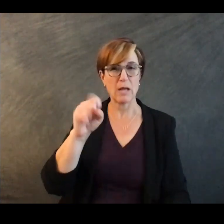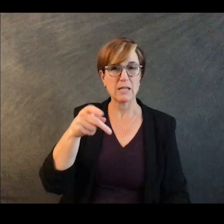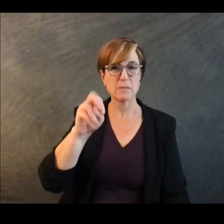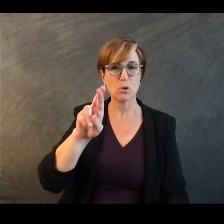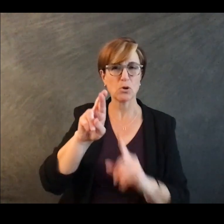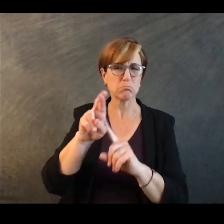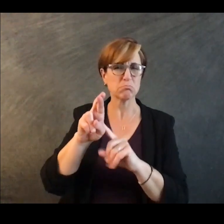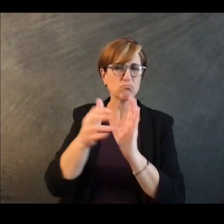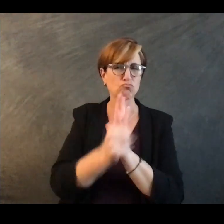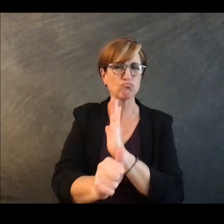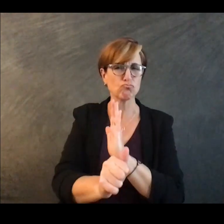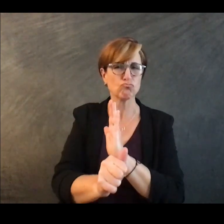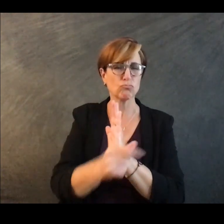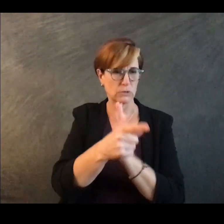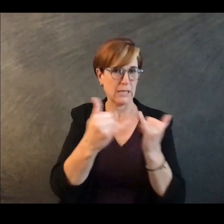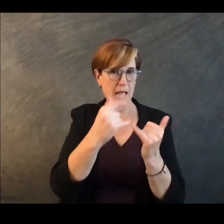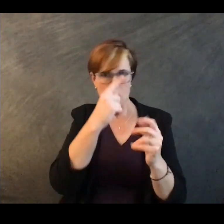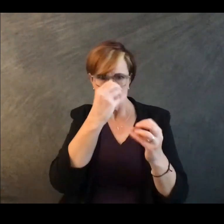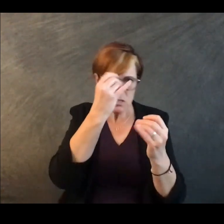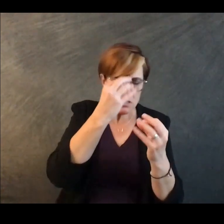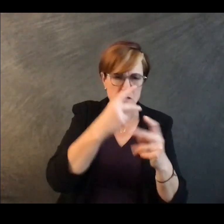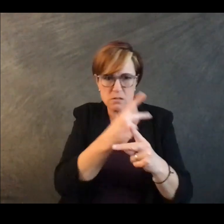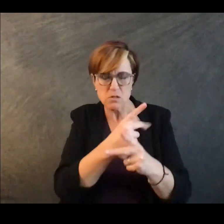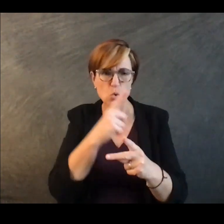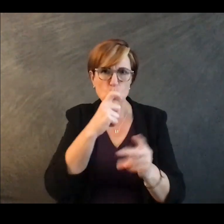think he's looking at that right now there they're going to just take it